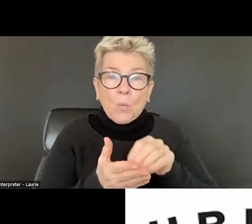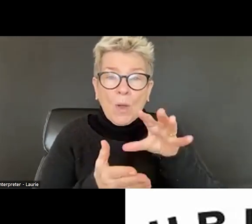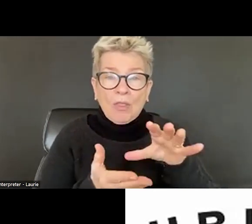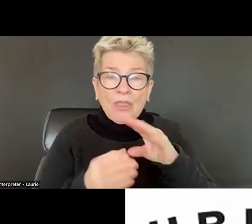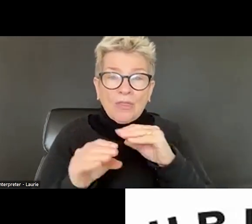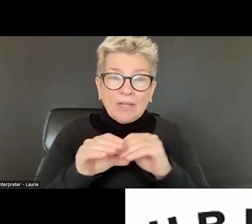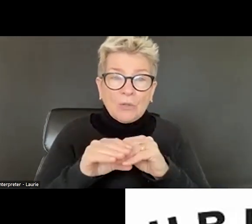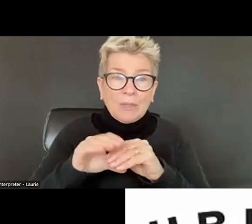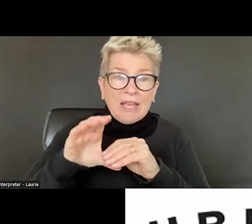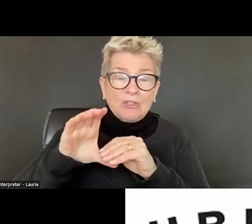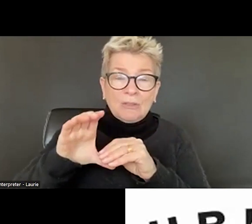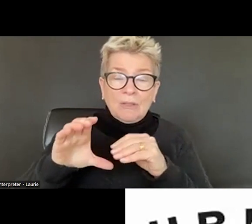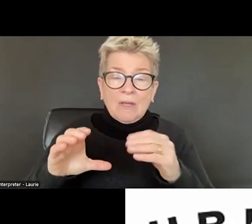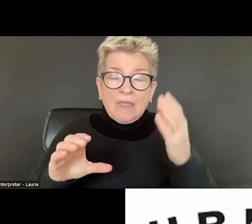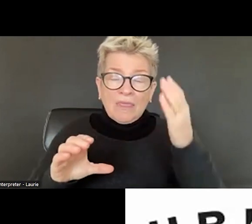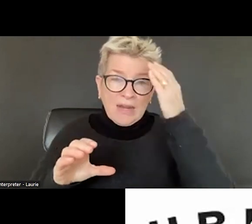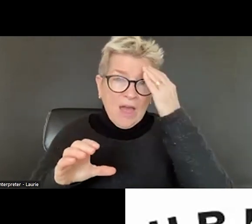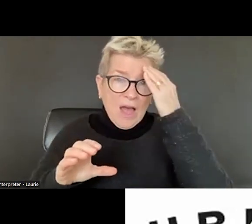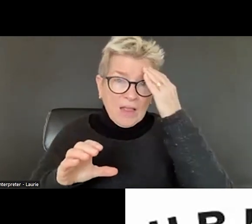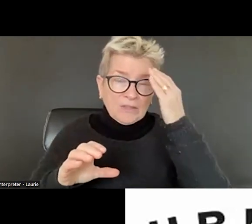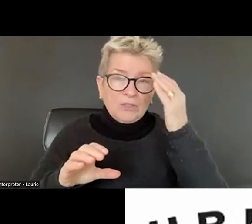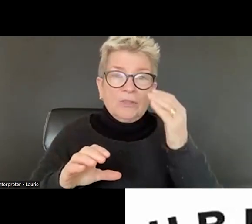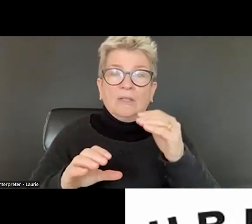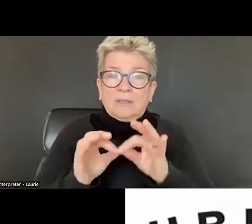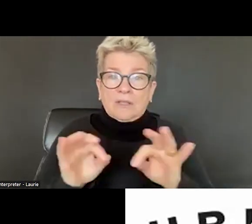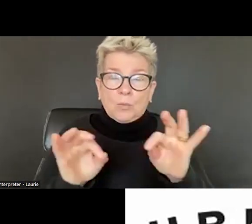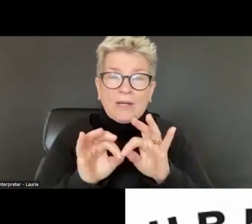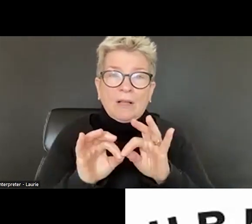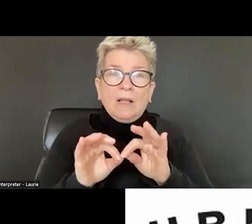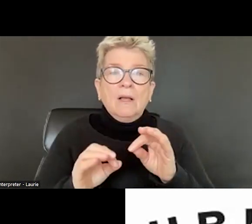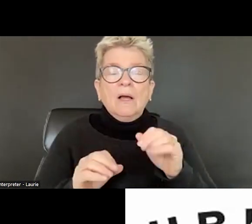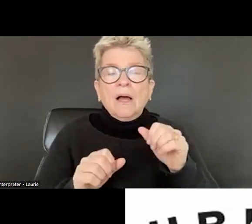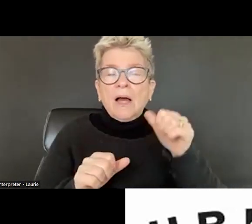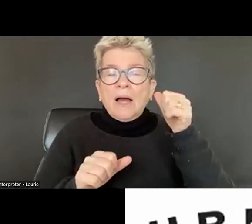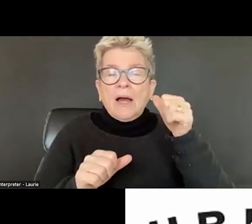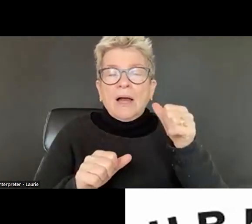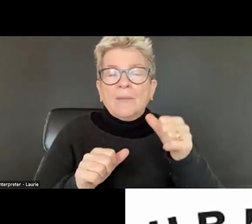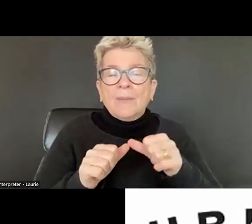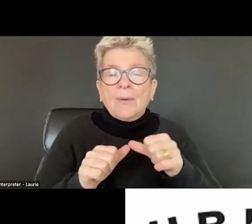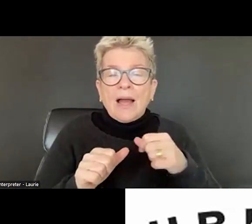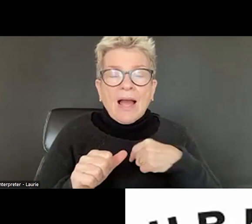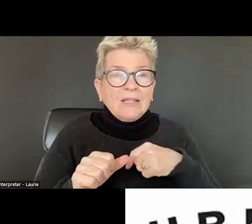knowledge bases really critical uh my experience like I said I just sat on something and and it